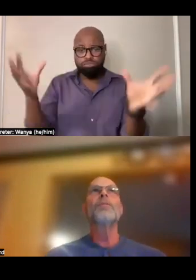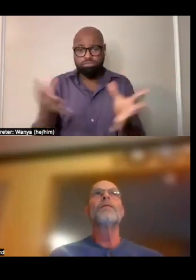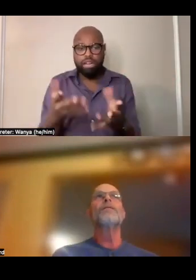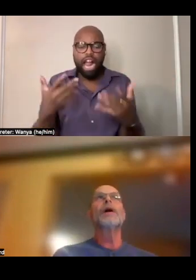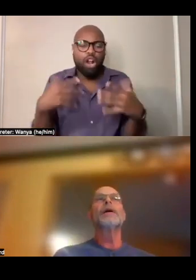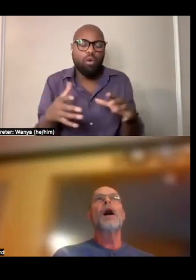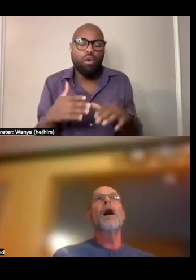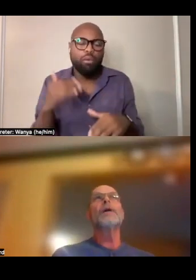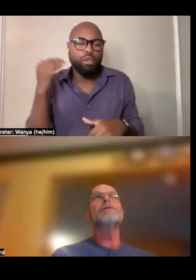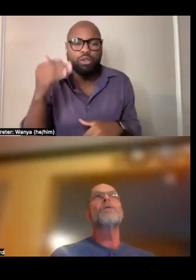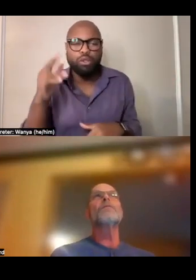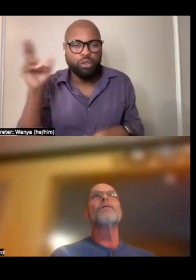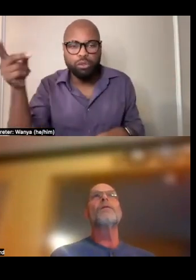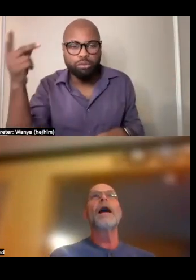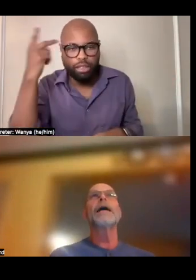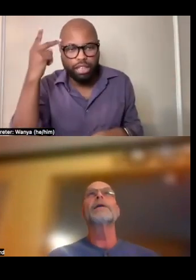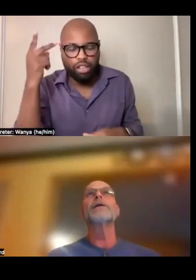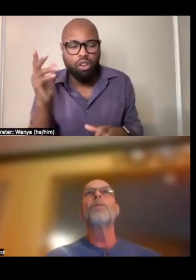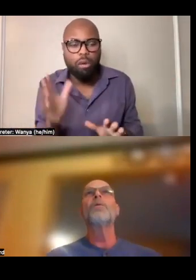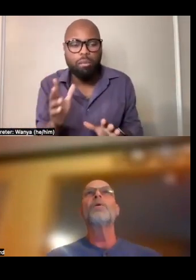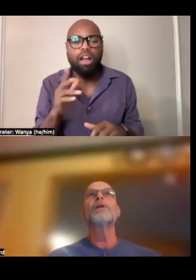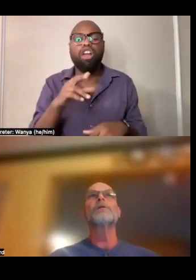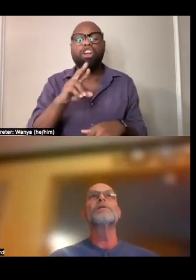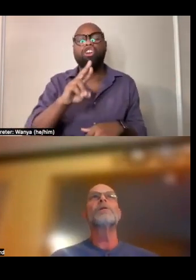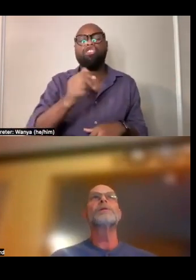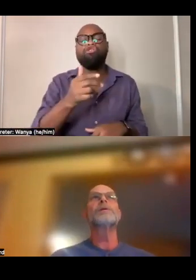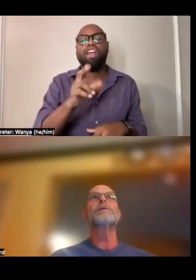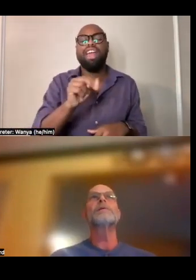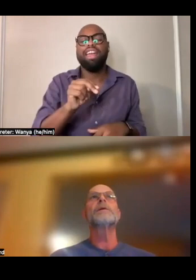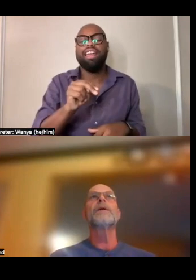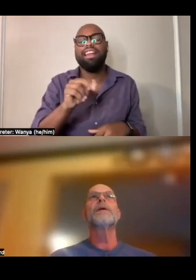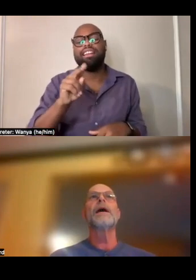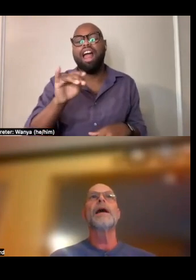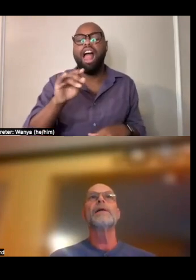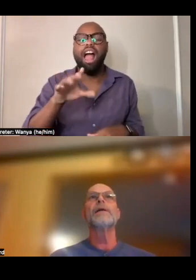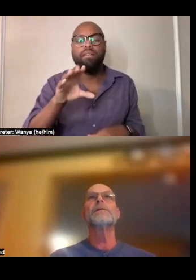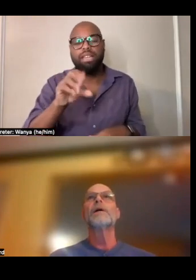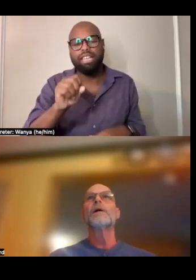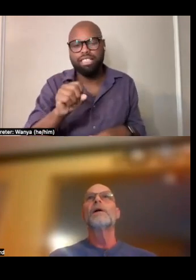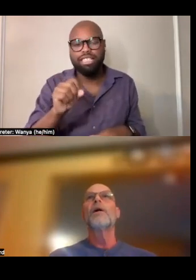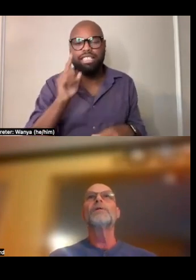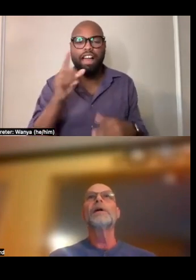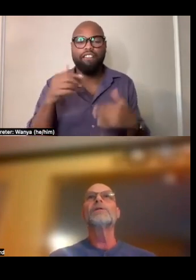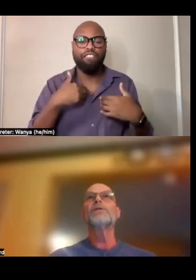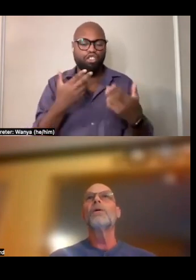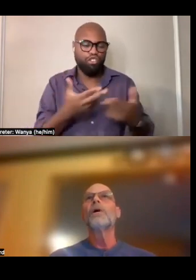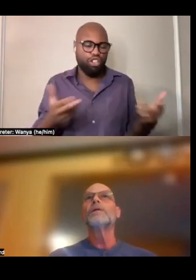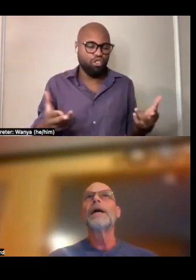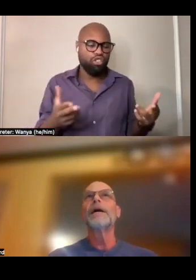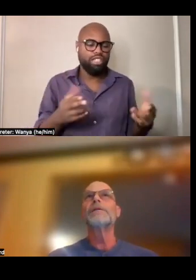but of the Reaganomics sort of like putting the resources in the hands of potential tenants.